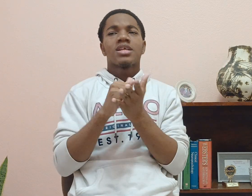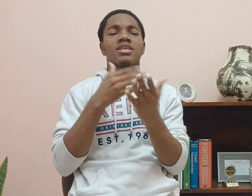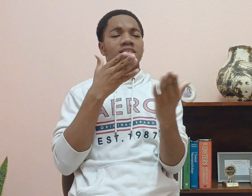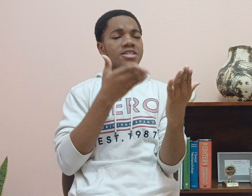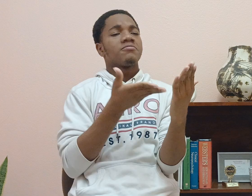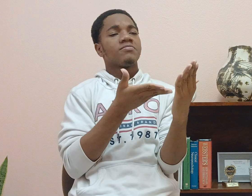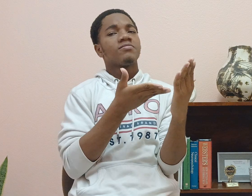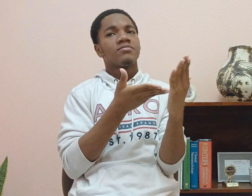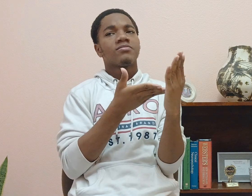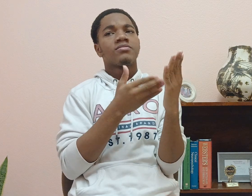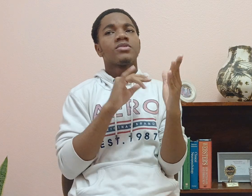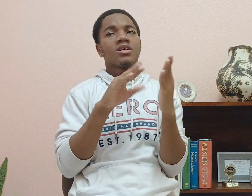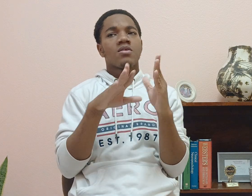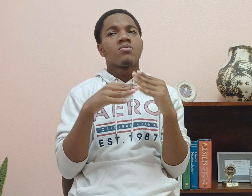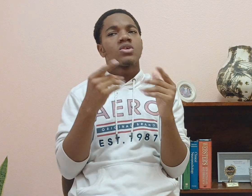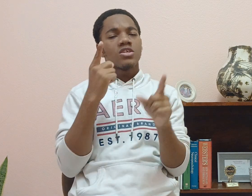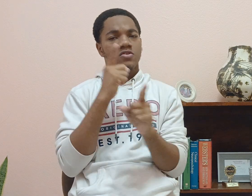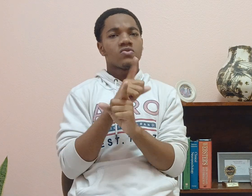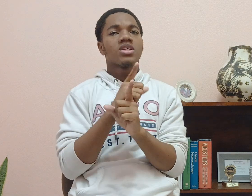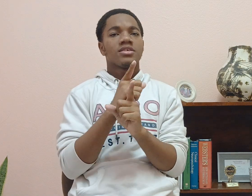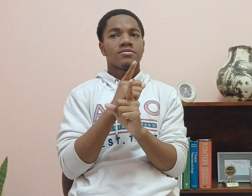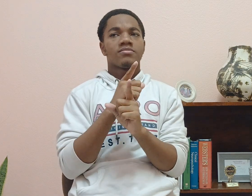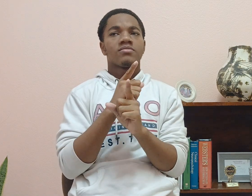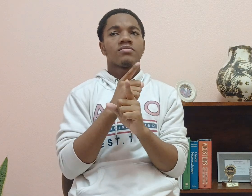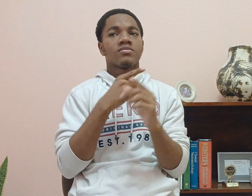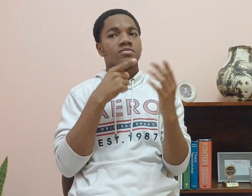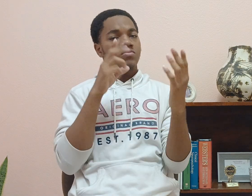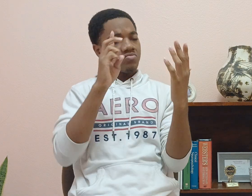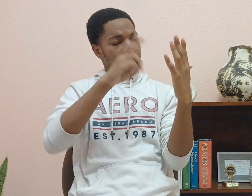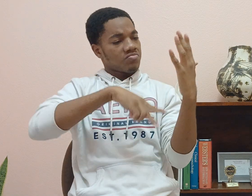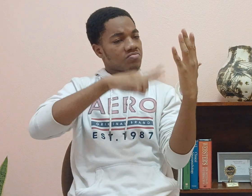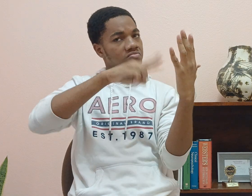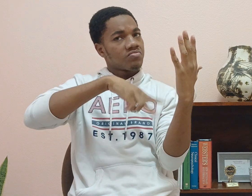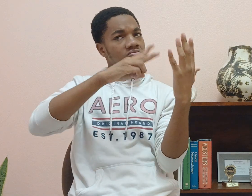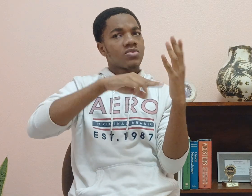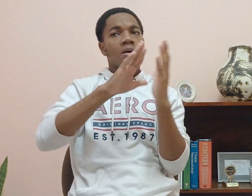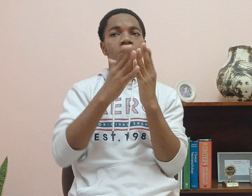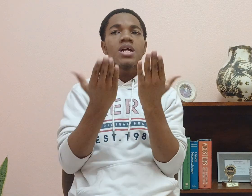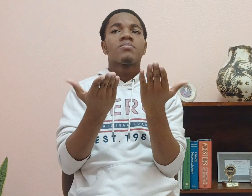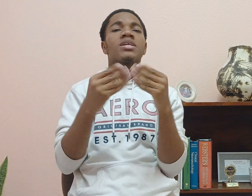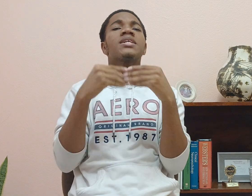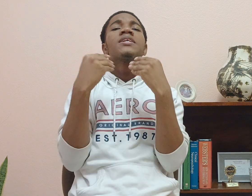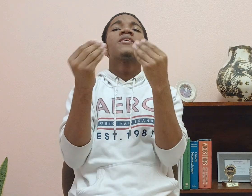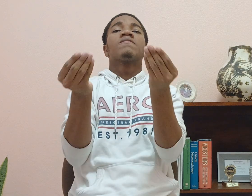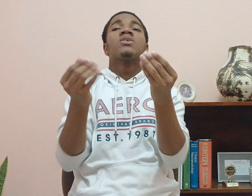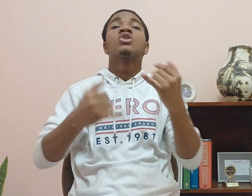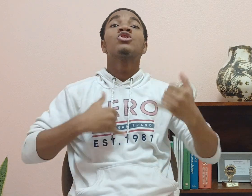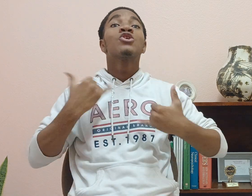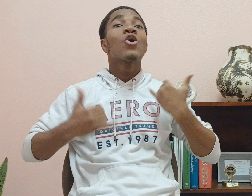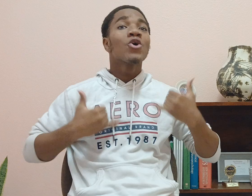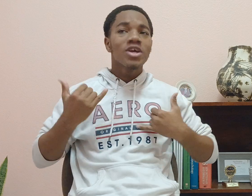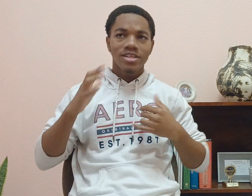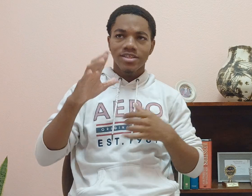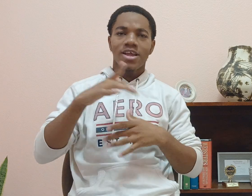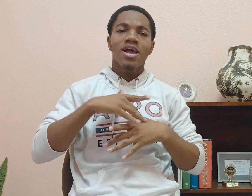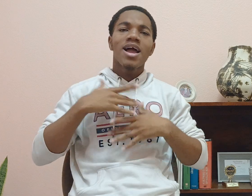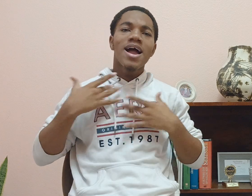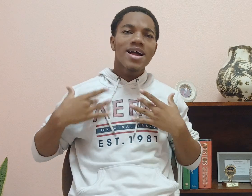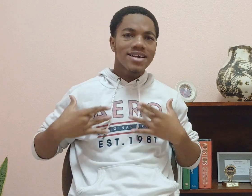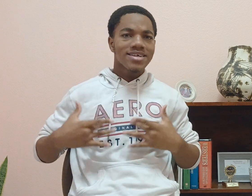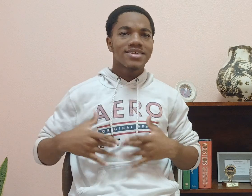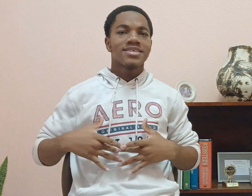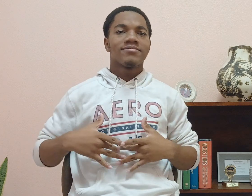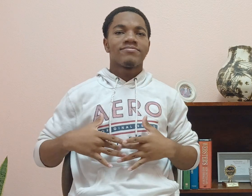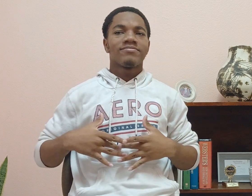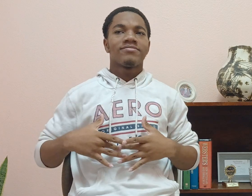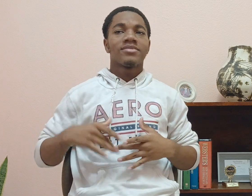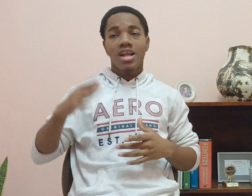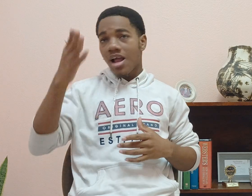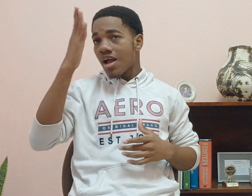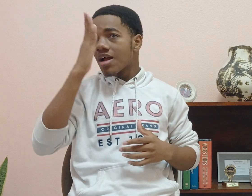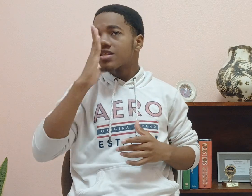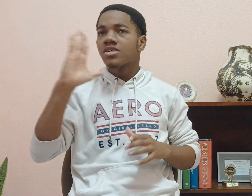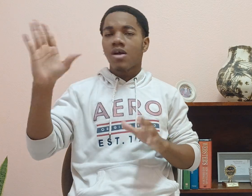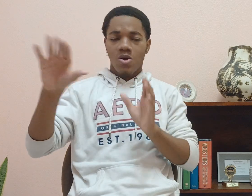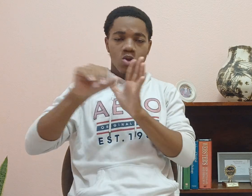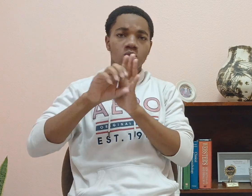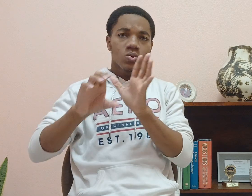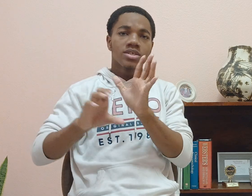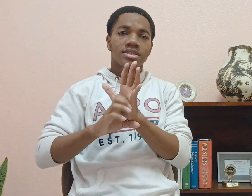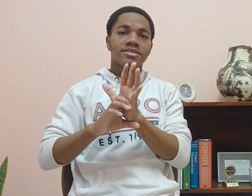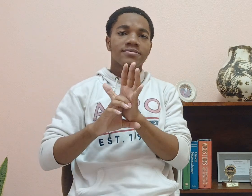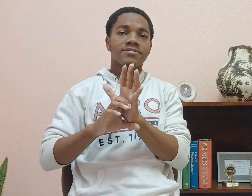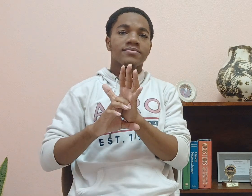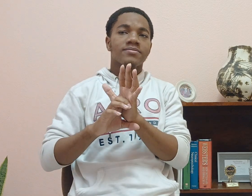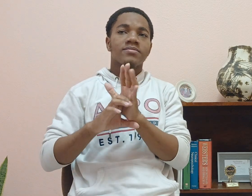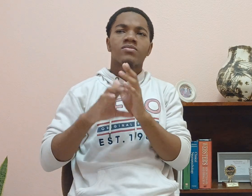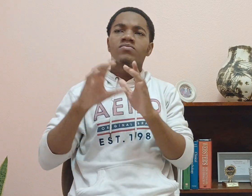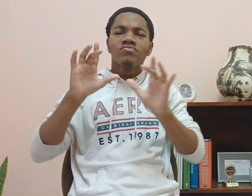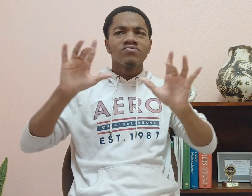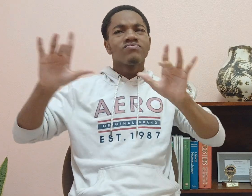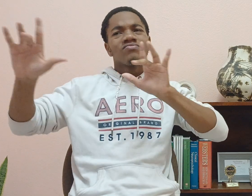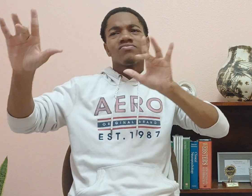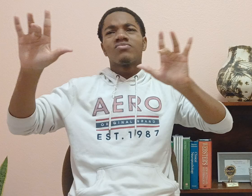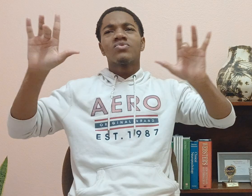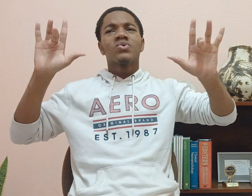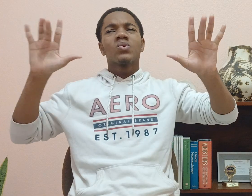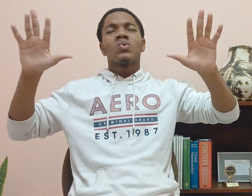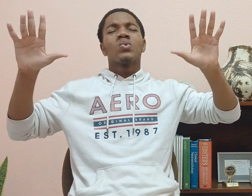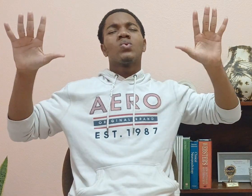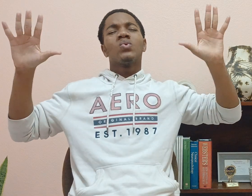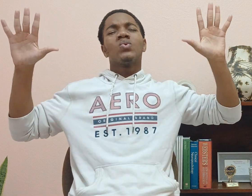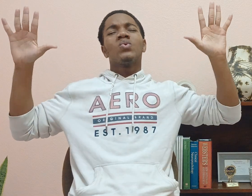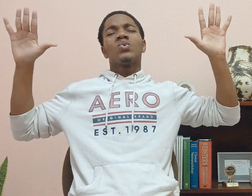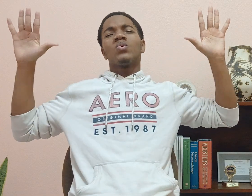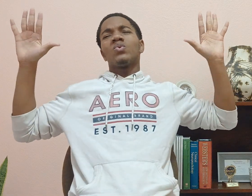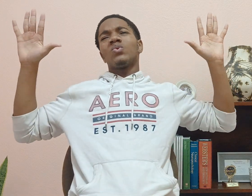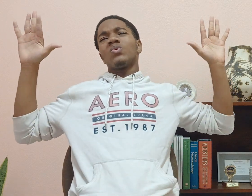giving joy to the heart. The commands of the Lord are radiant,